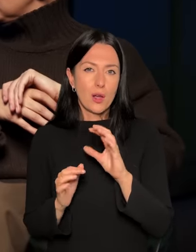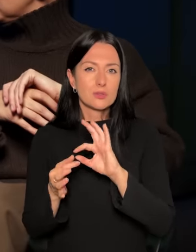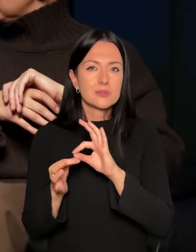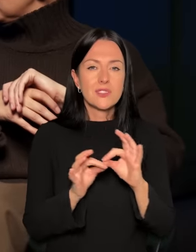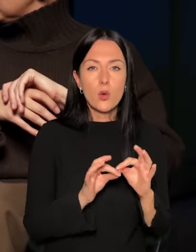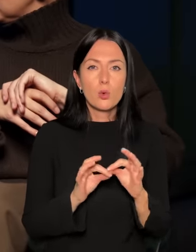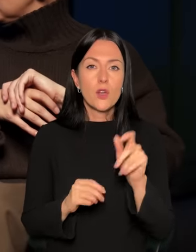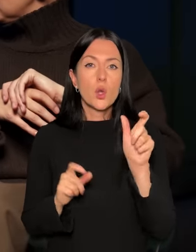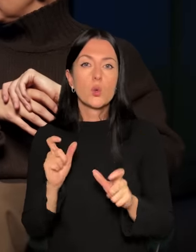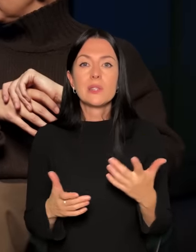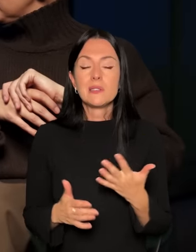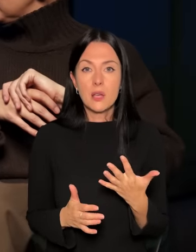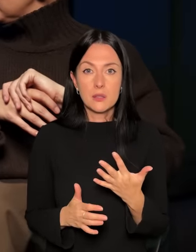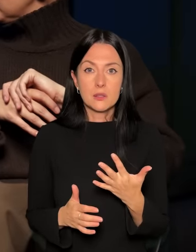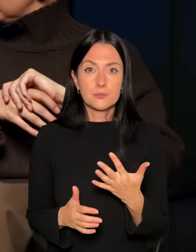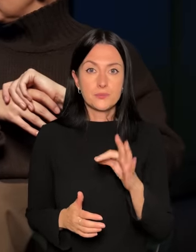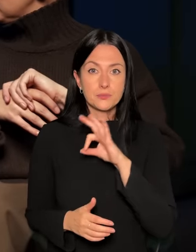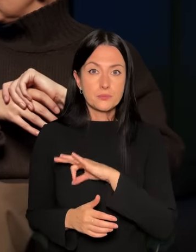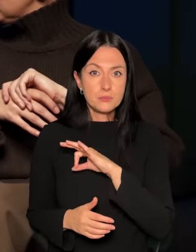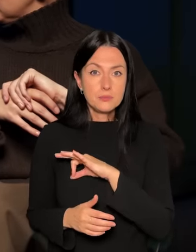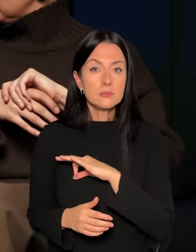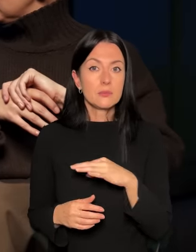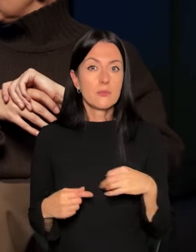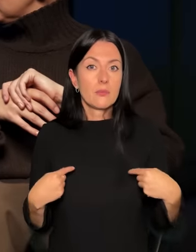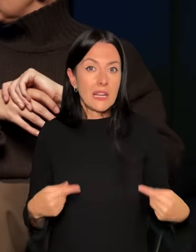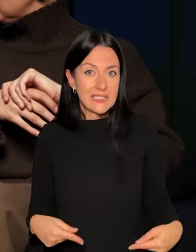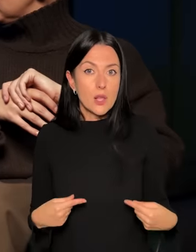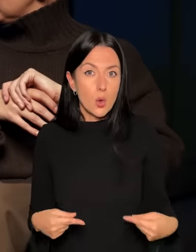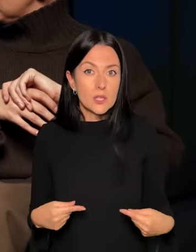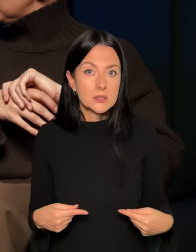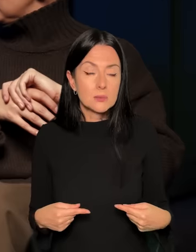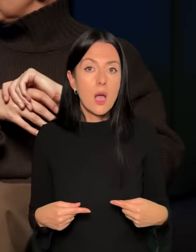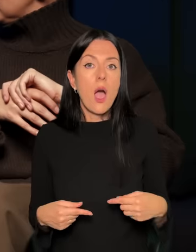it's important to note that people who use wheelchairs, they "go" rather than "drive."